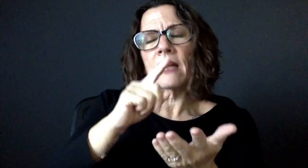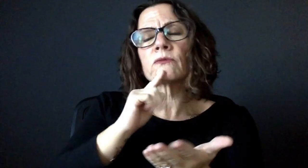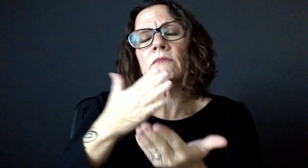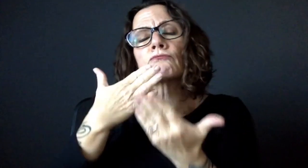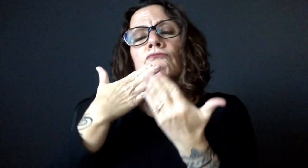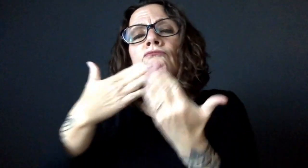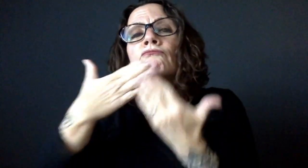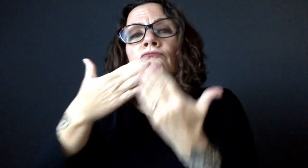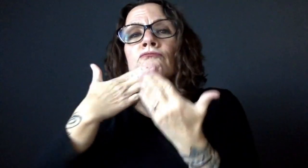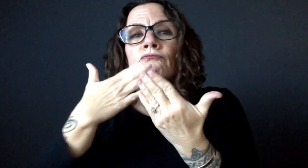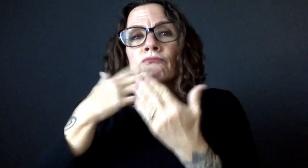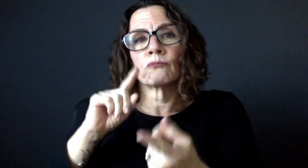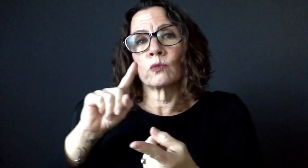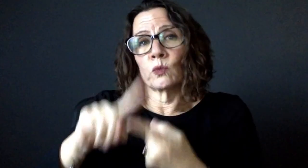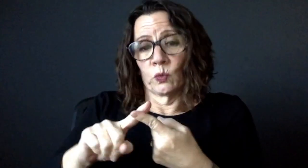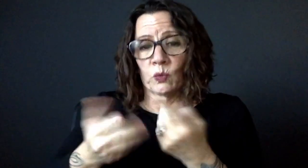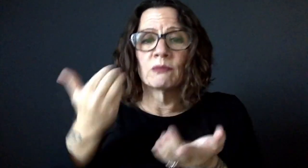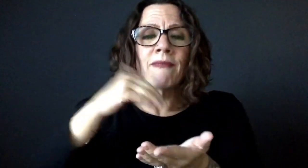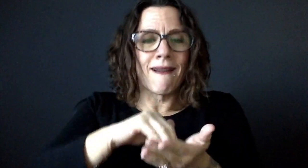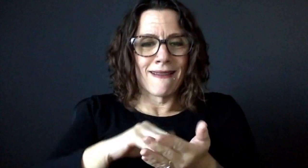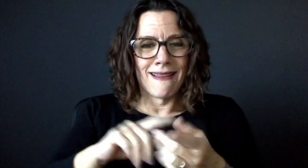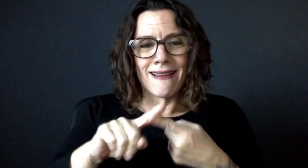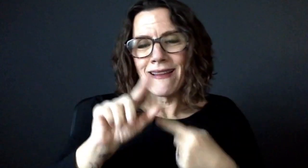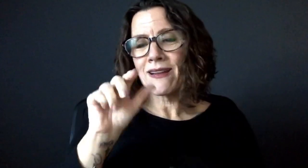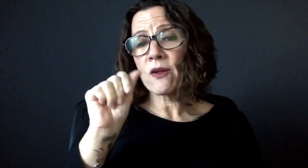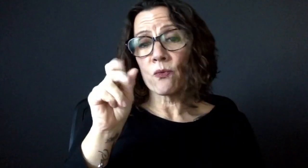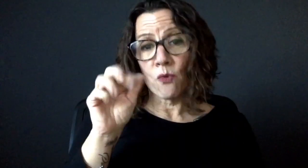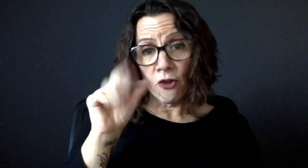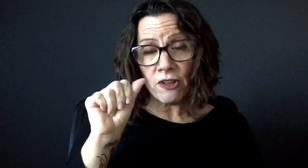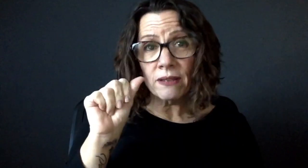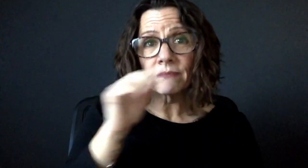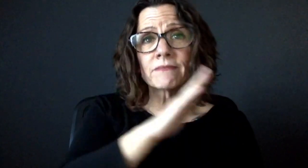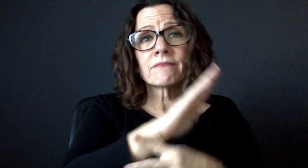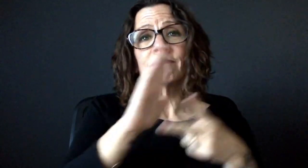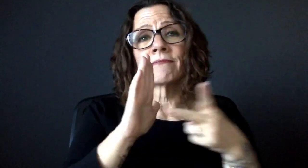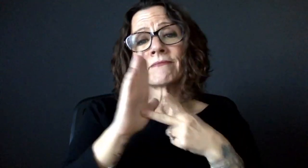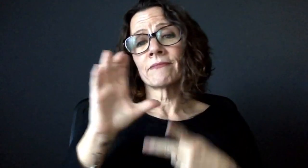and with gratitude to Aurora Levins Morales,